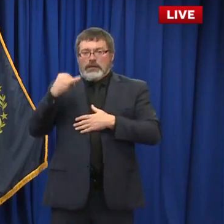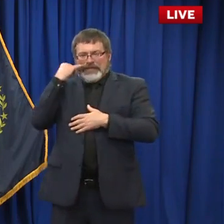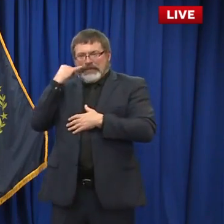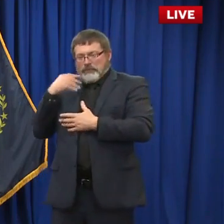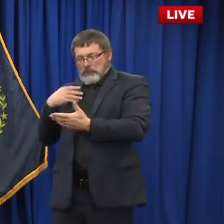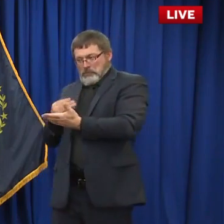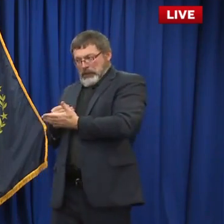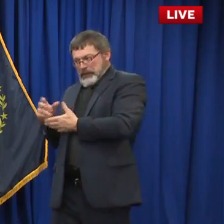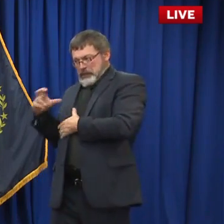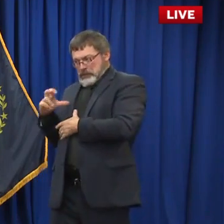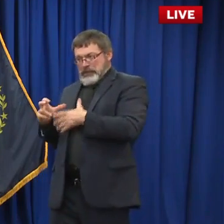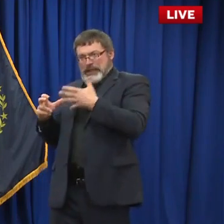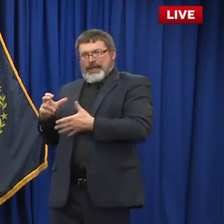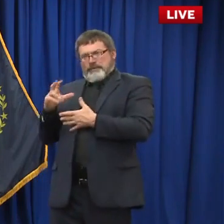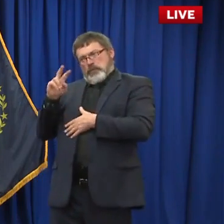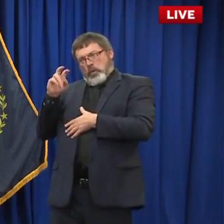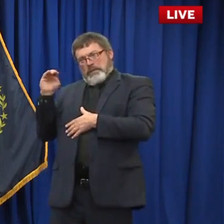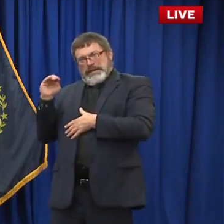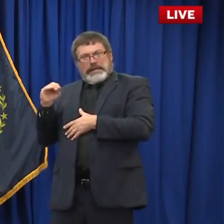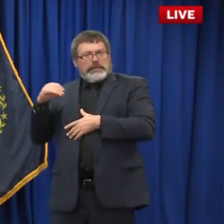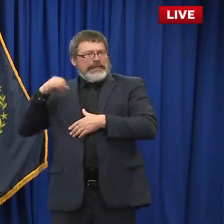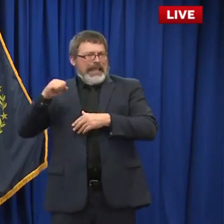HELP CITIES AND TOWNS, WE ALWAYS WANT TO BE ABLE TO DO THAT.